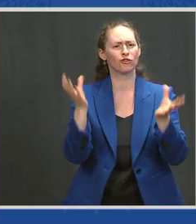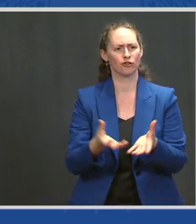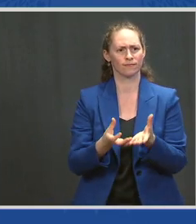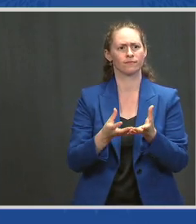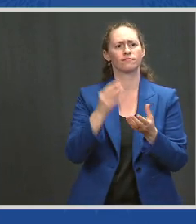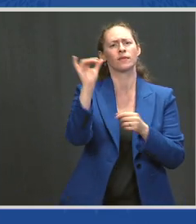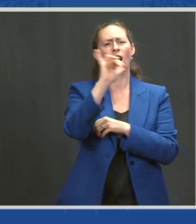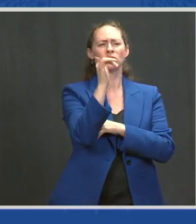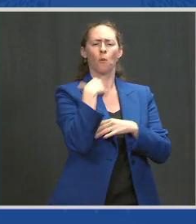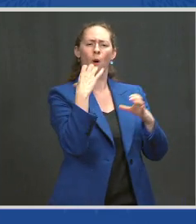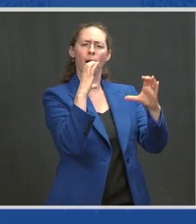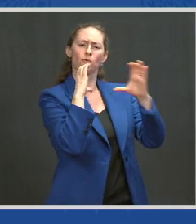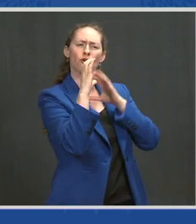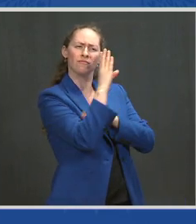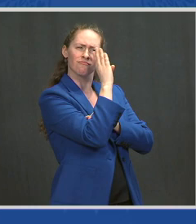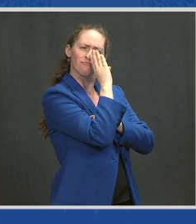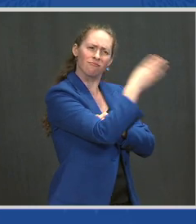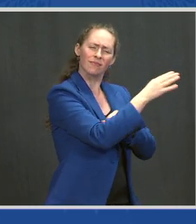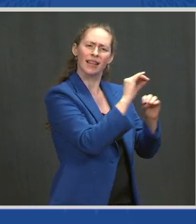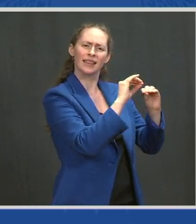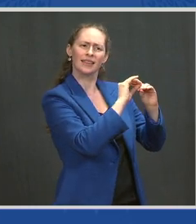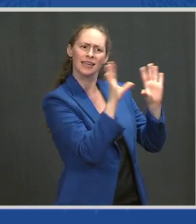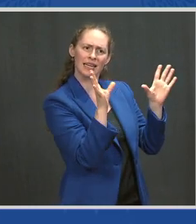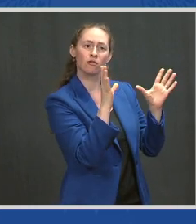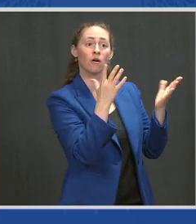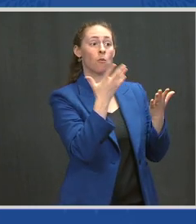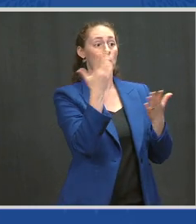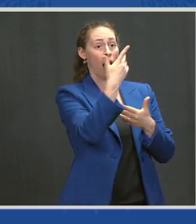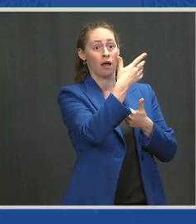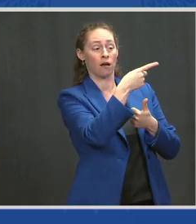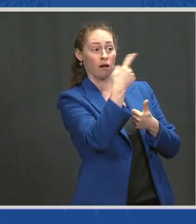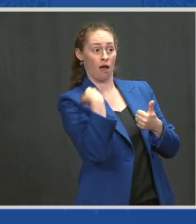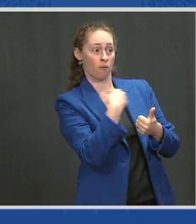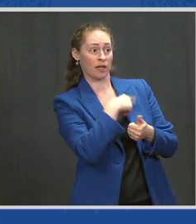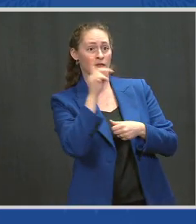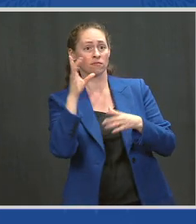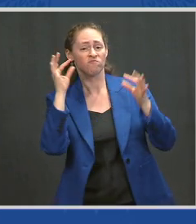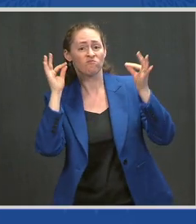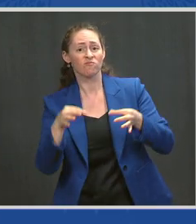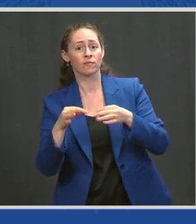that the United States will respond to actions that impair our vital interests or those of our allies.